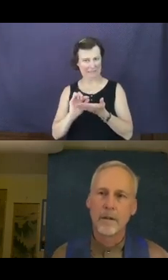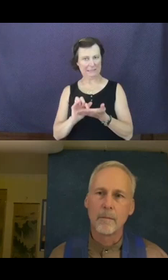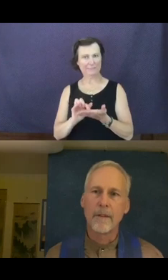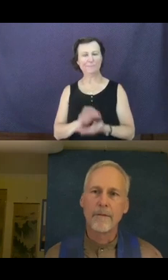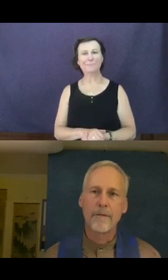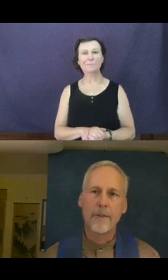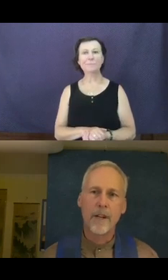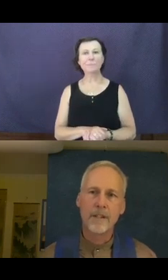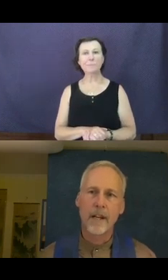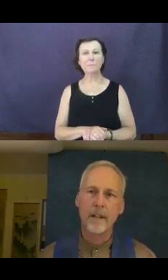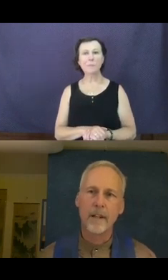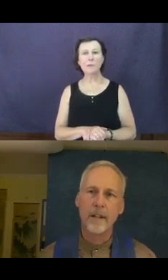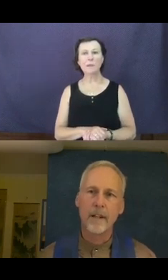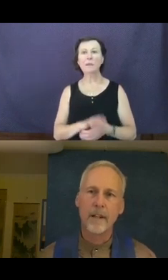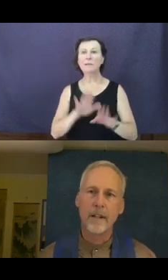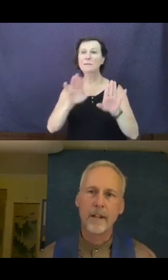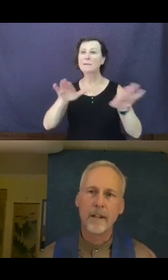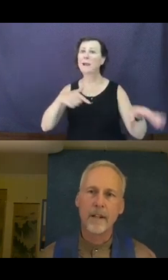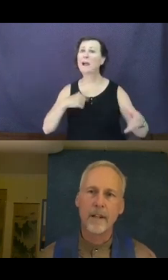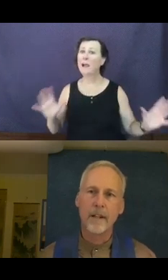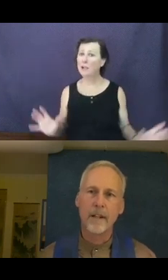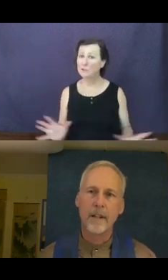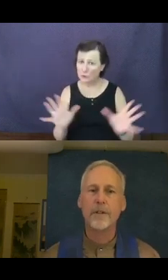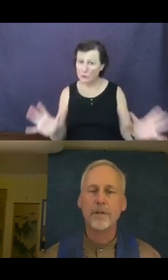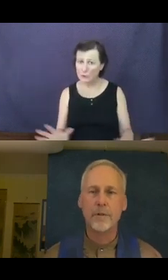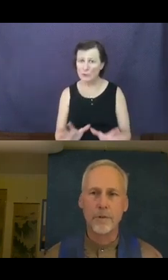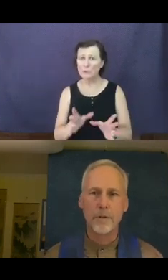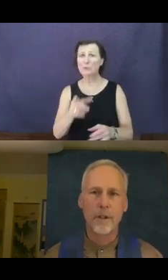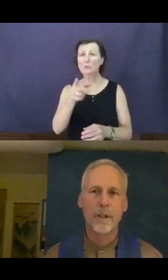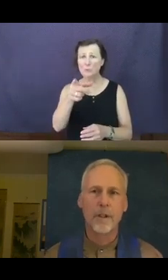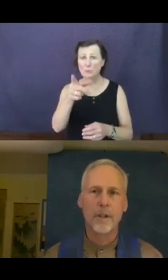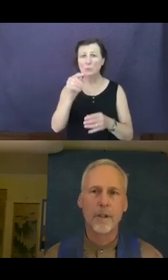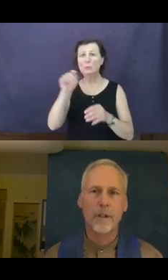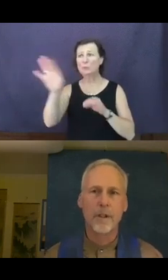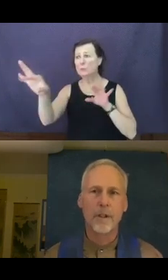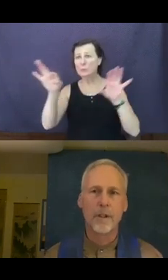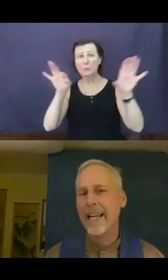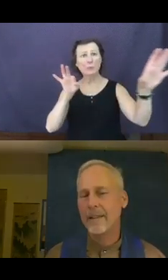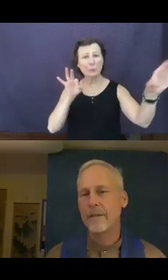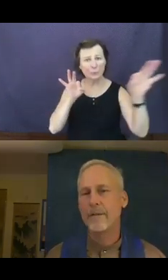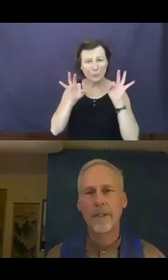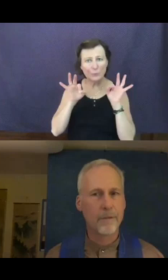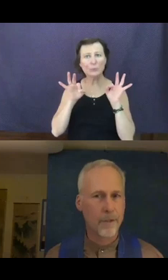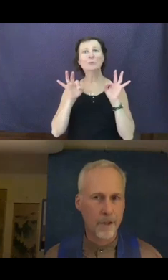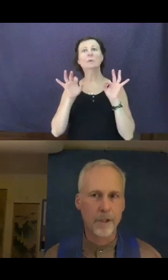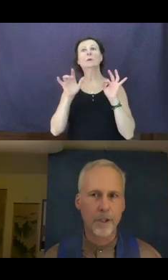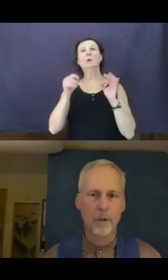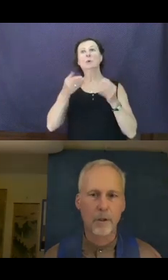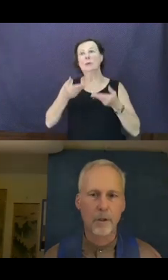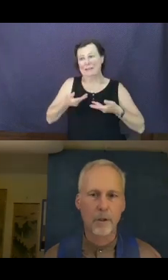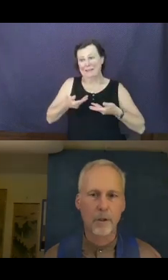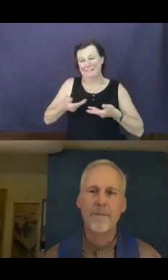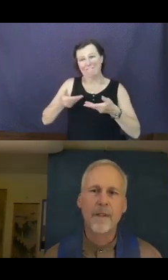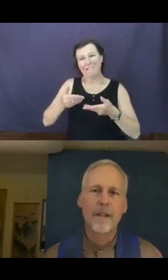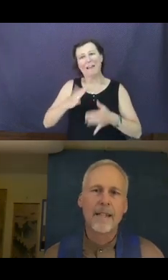My friends, I urge you to choose to invite forgiveness into your life.